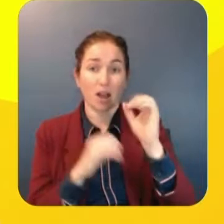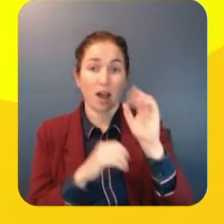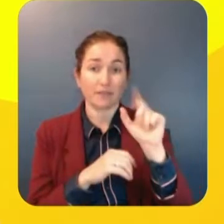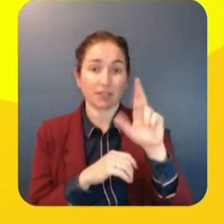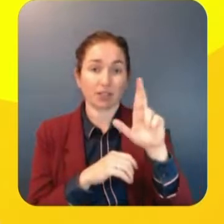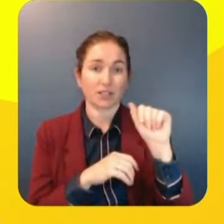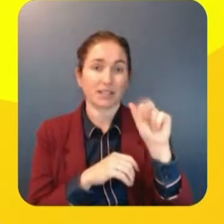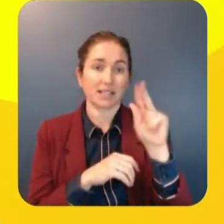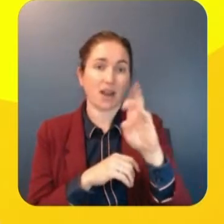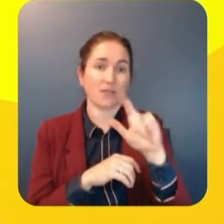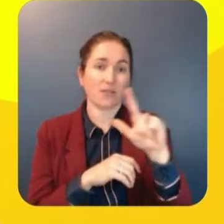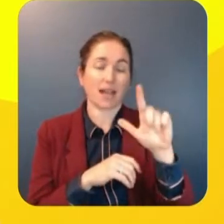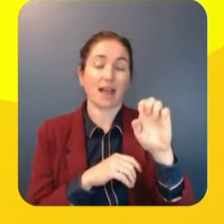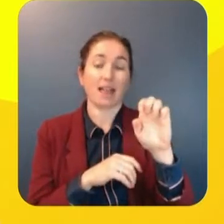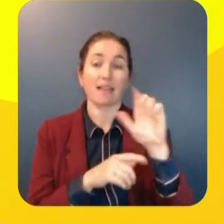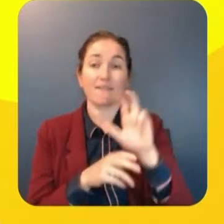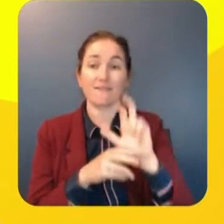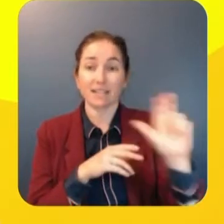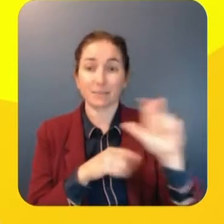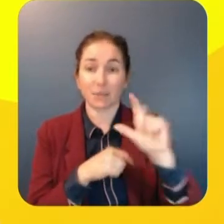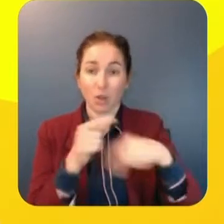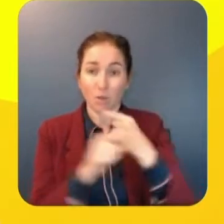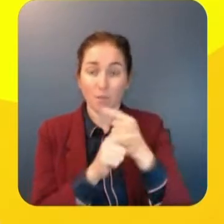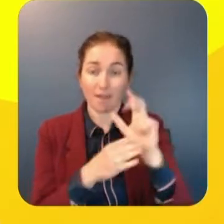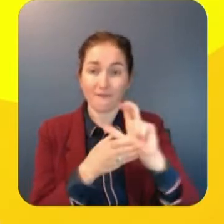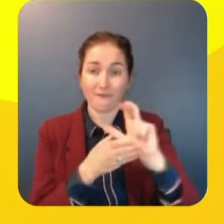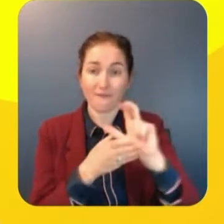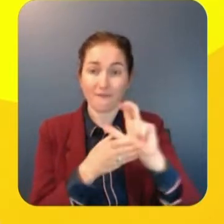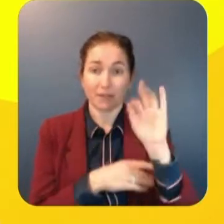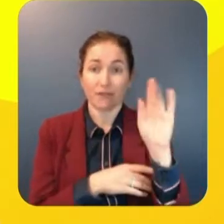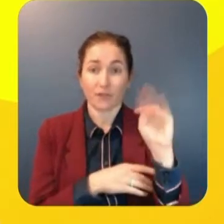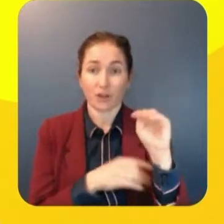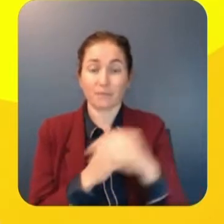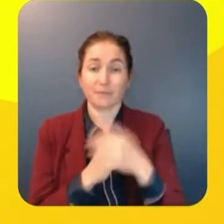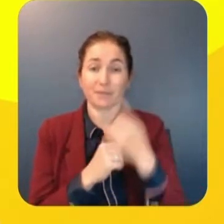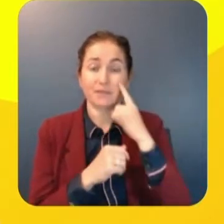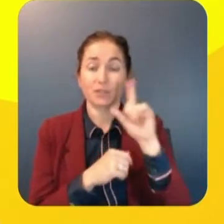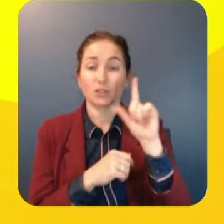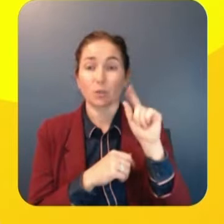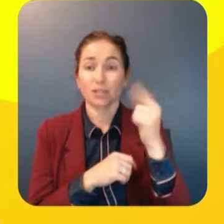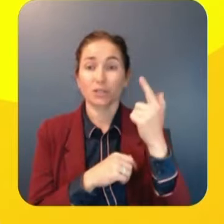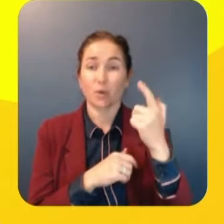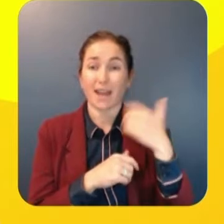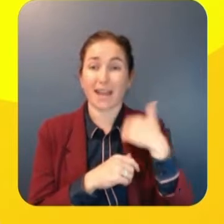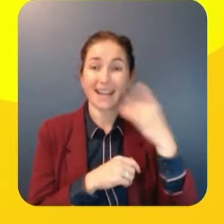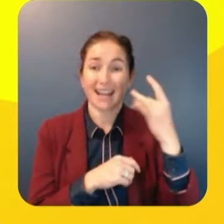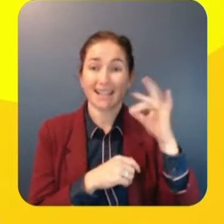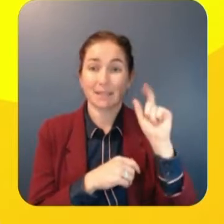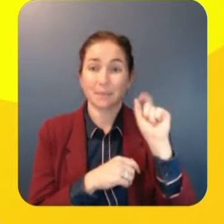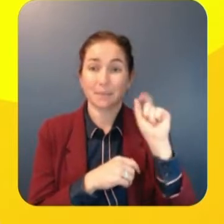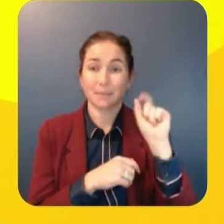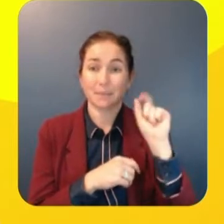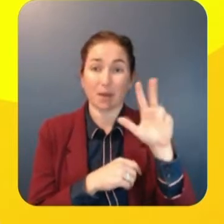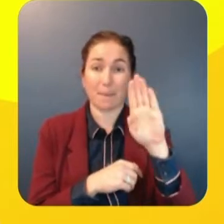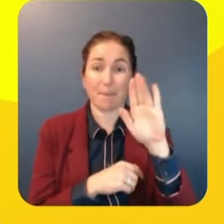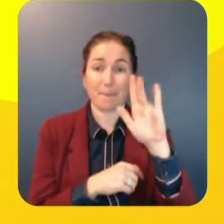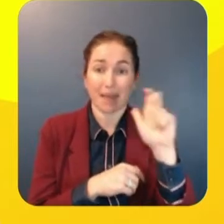a global investment firm which at the end of 2021 had 18.3 billion in assets under management.